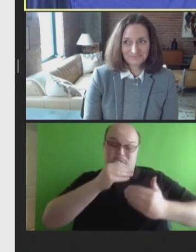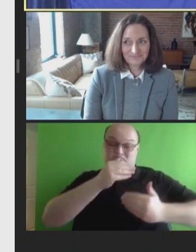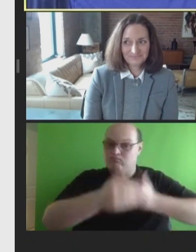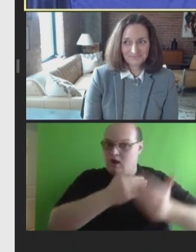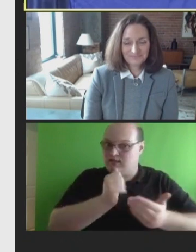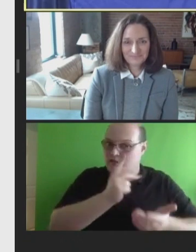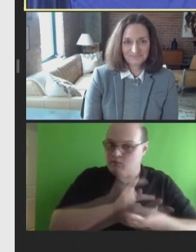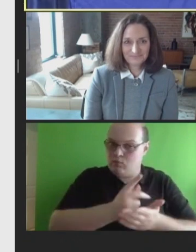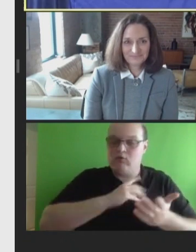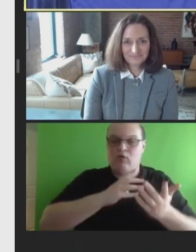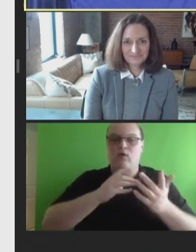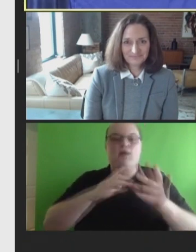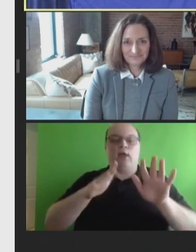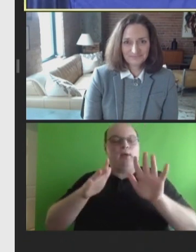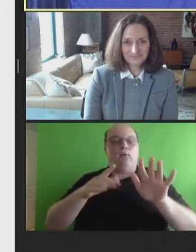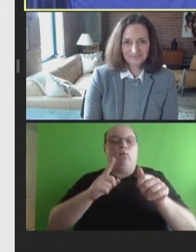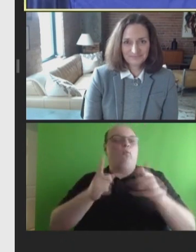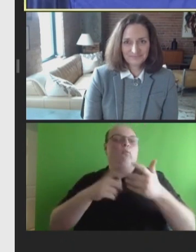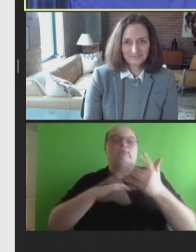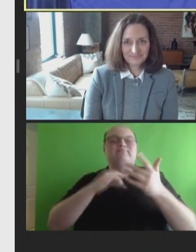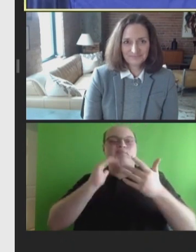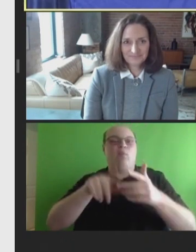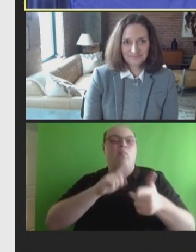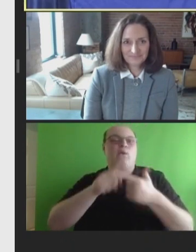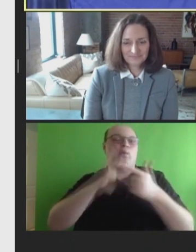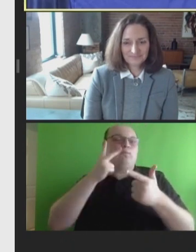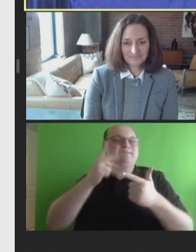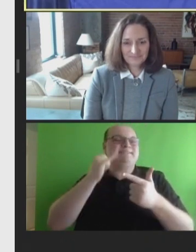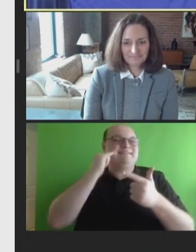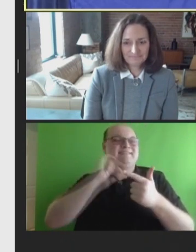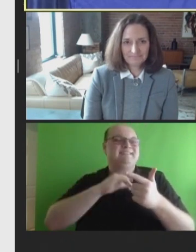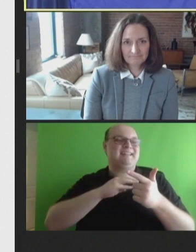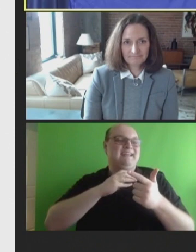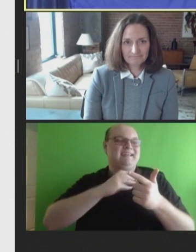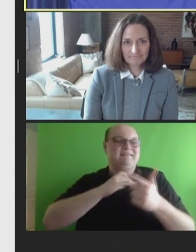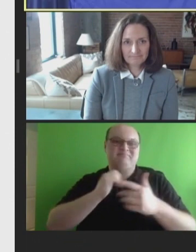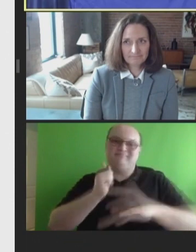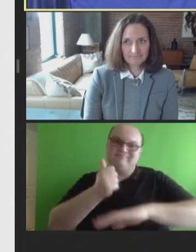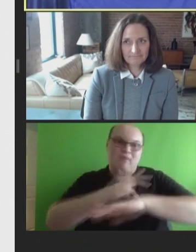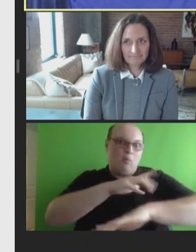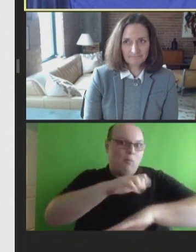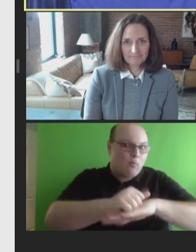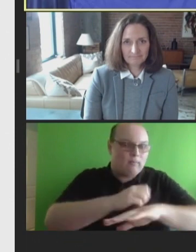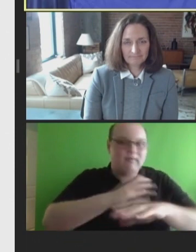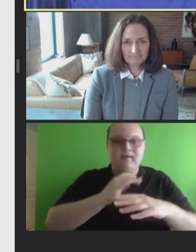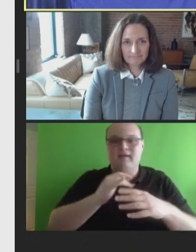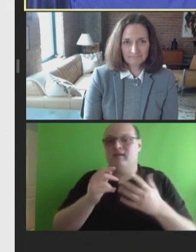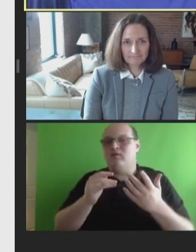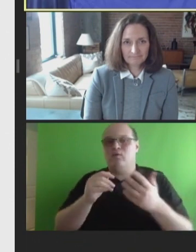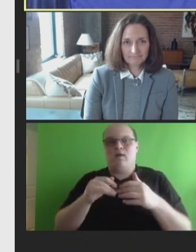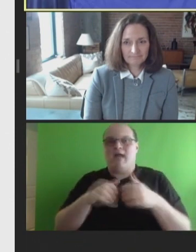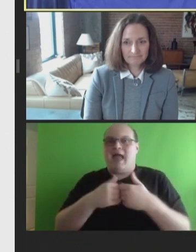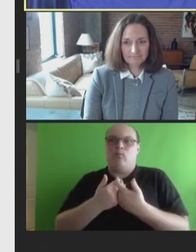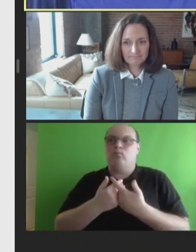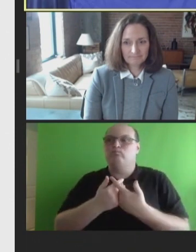we would look into whether or not it's a kind of a pre-booking situation or how we would do that.